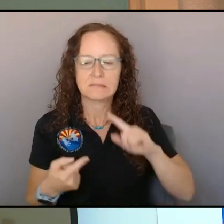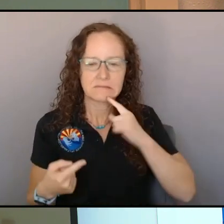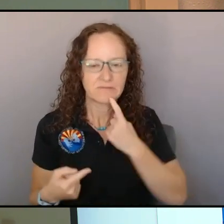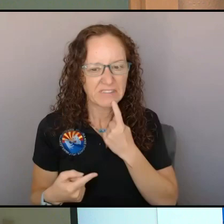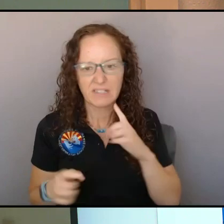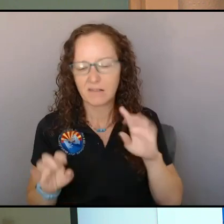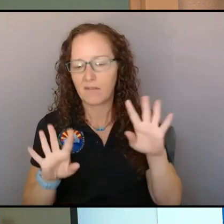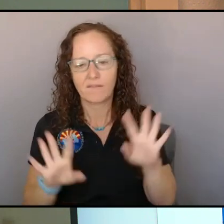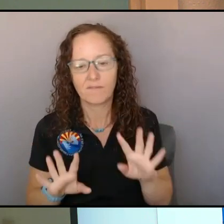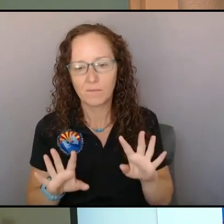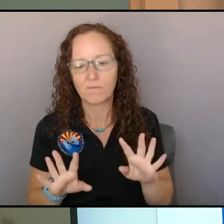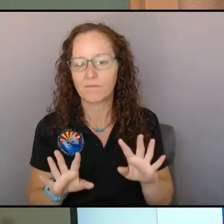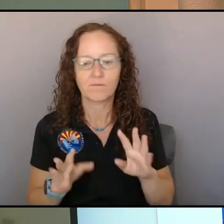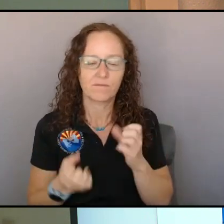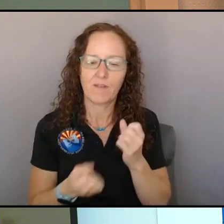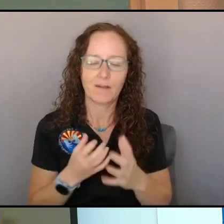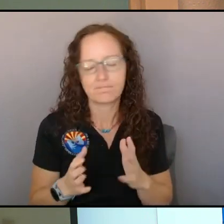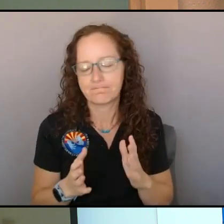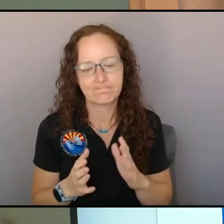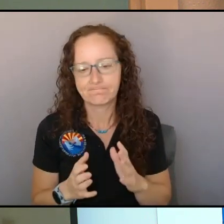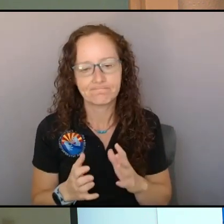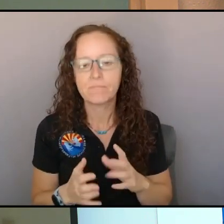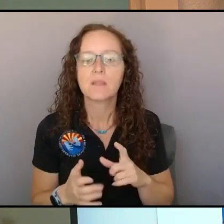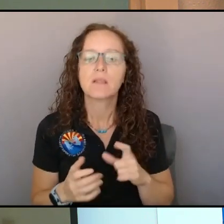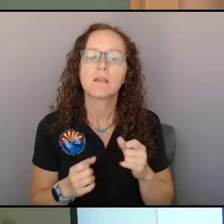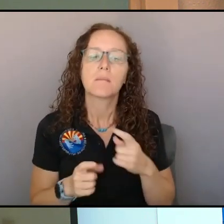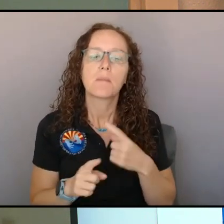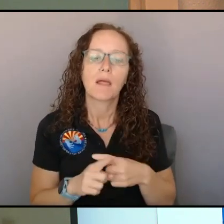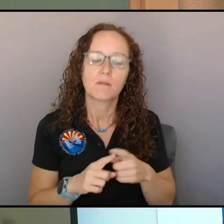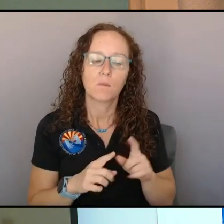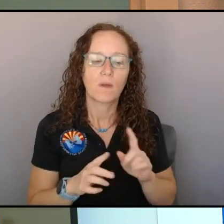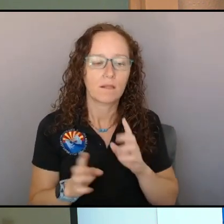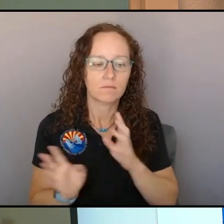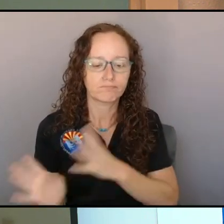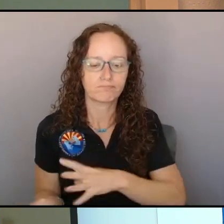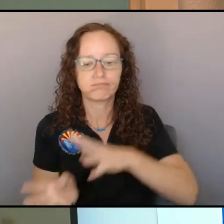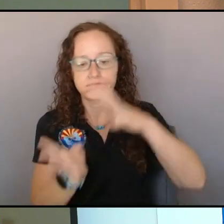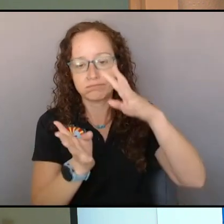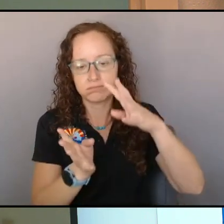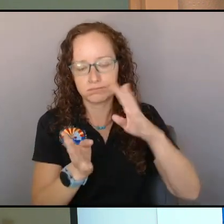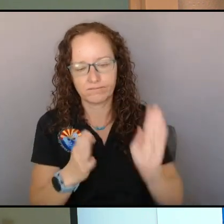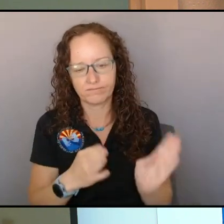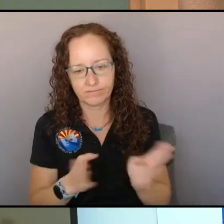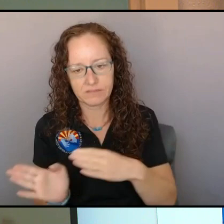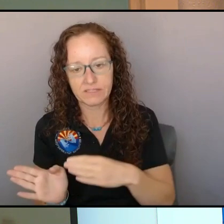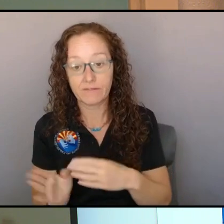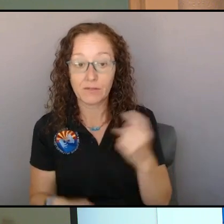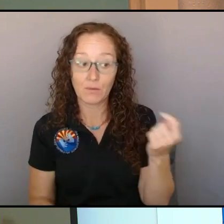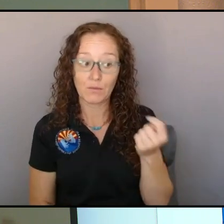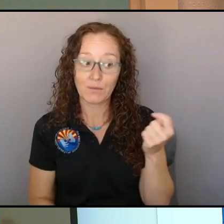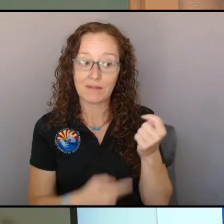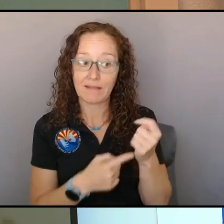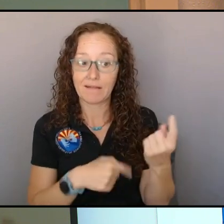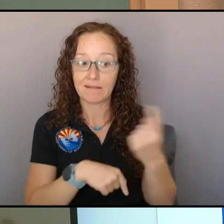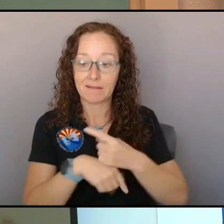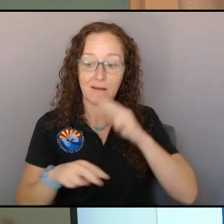shift to the south/southwest. Tuesday's going to be our day to watch. So we get a little bit of relief in temperatures.